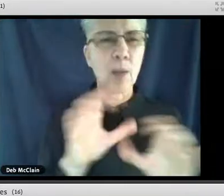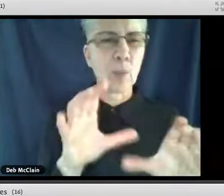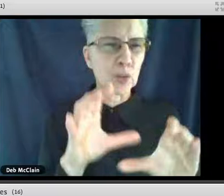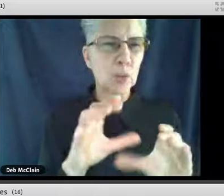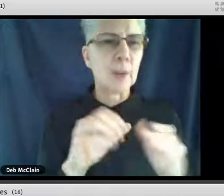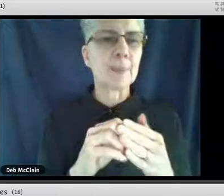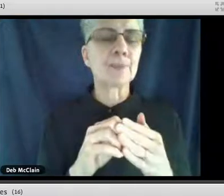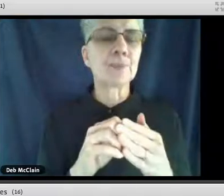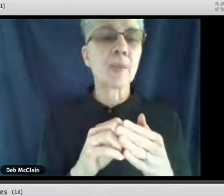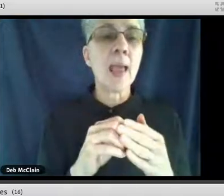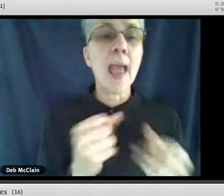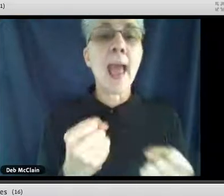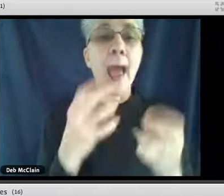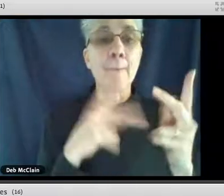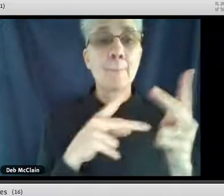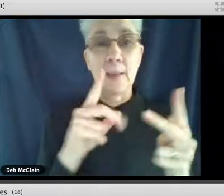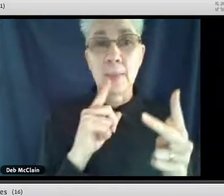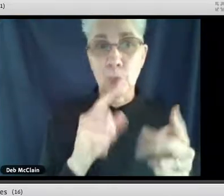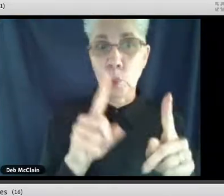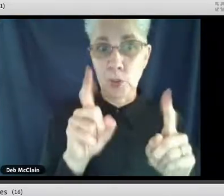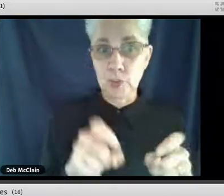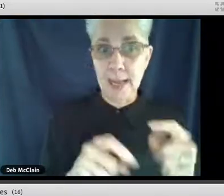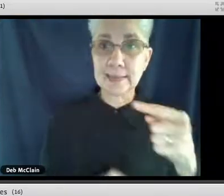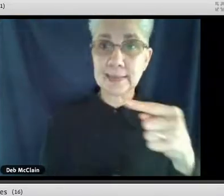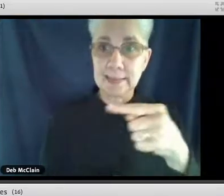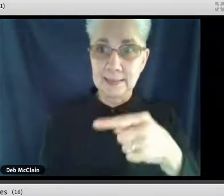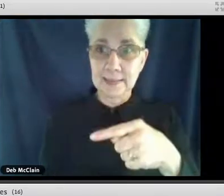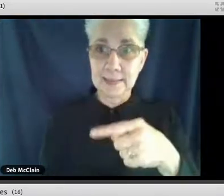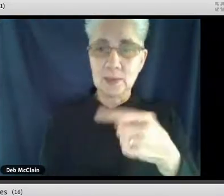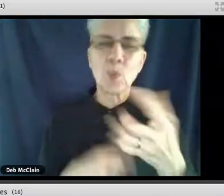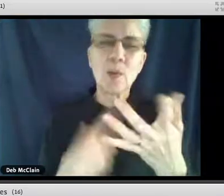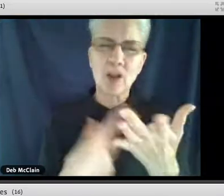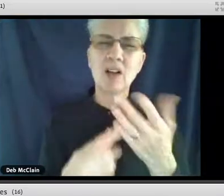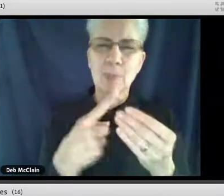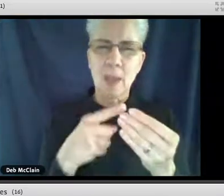and how many people are you going to test? We've kind of touched on that a little bit already.